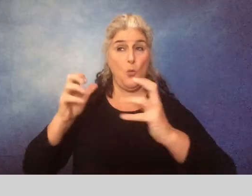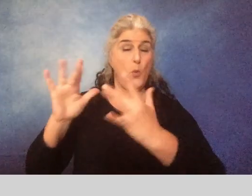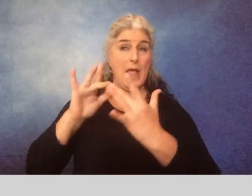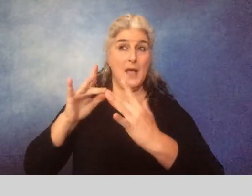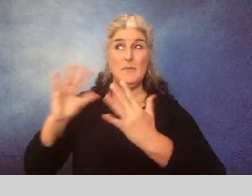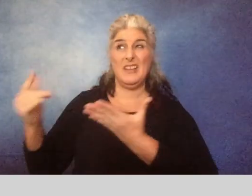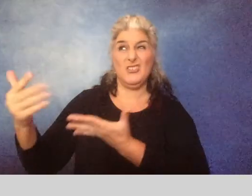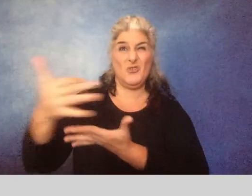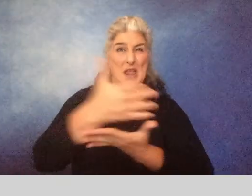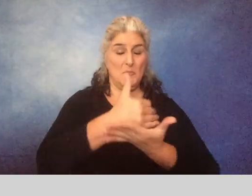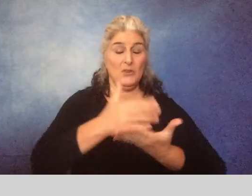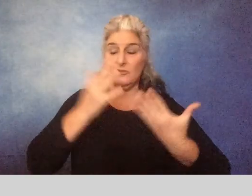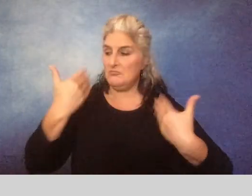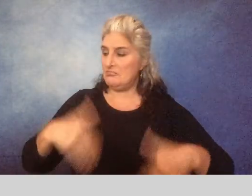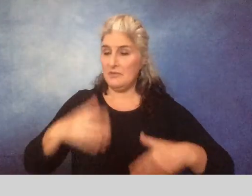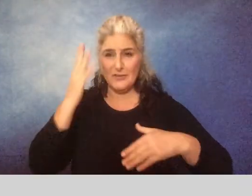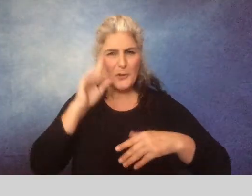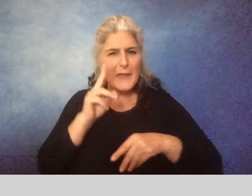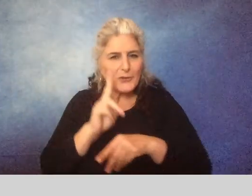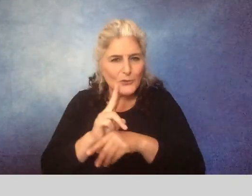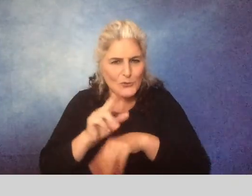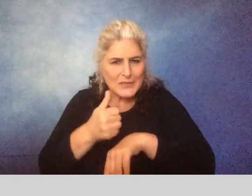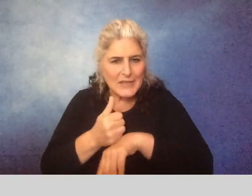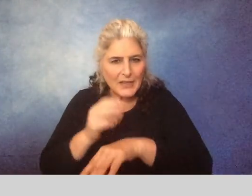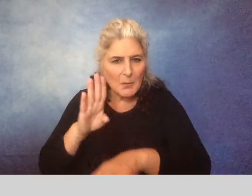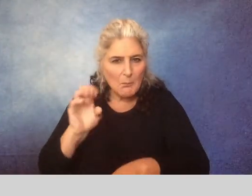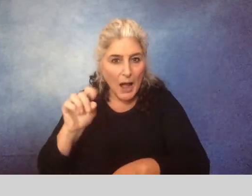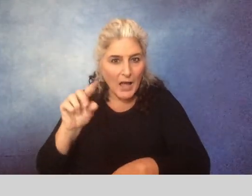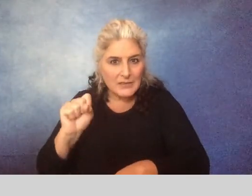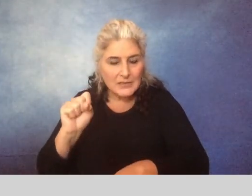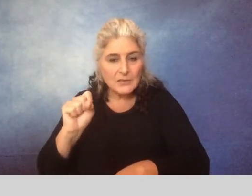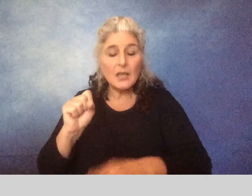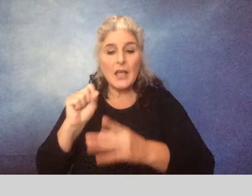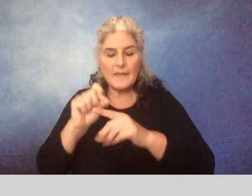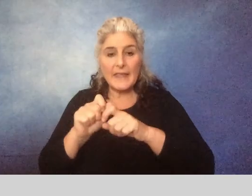this so commonplace you don't have to build tools for it anymore.